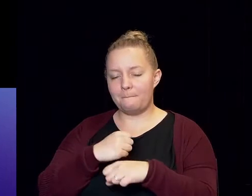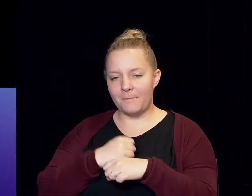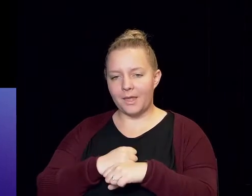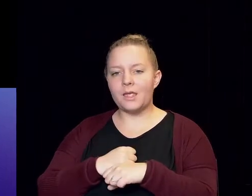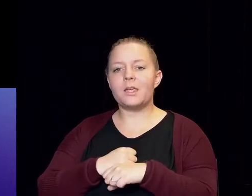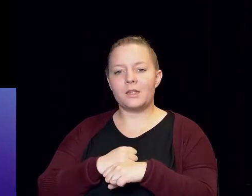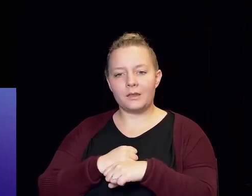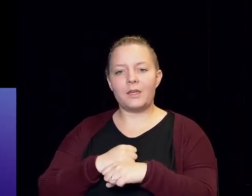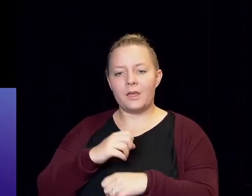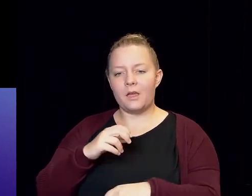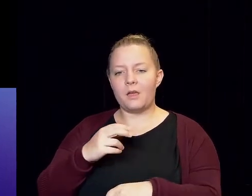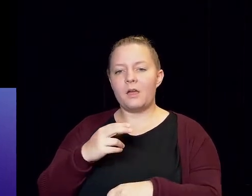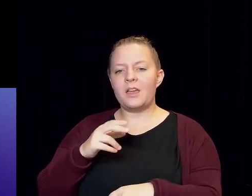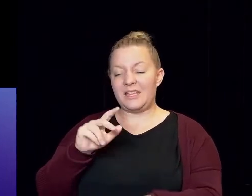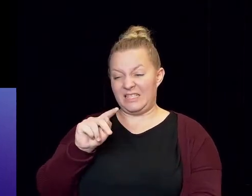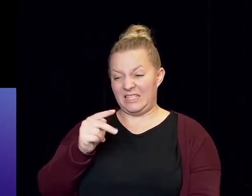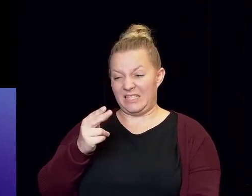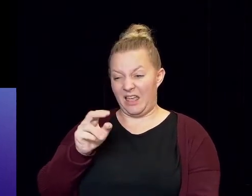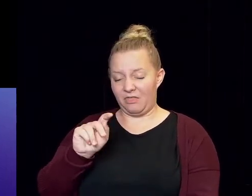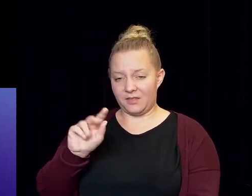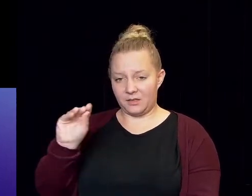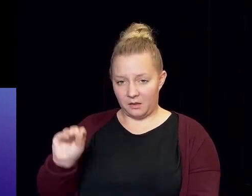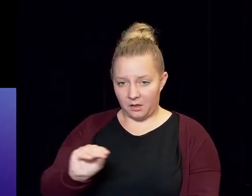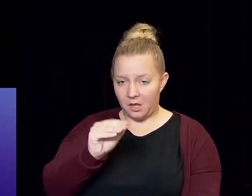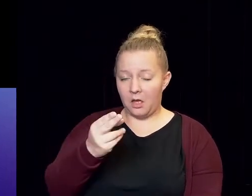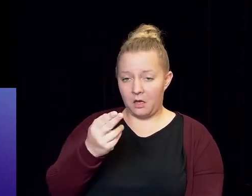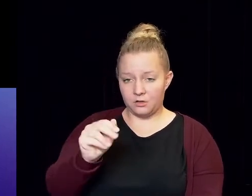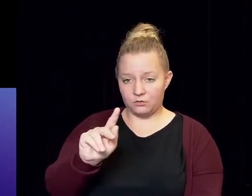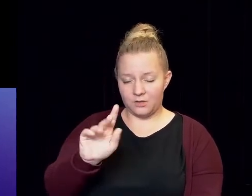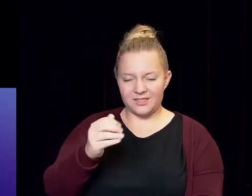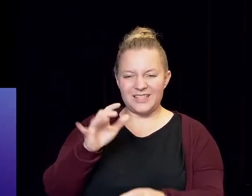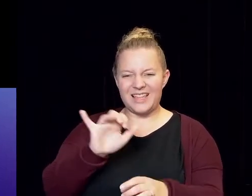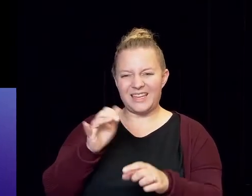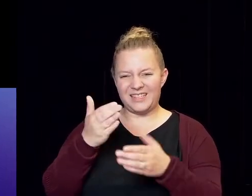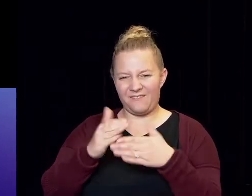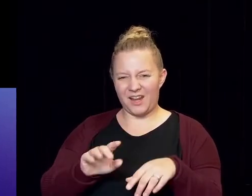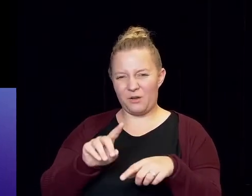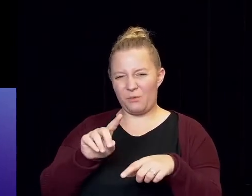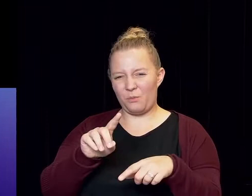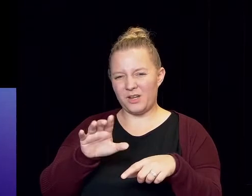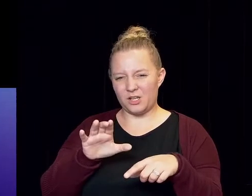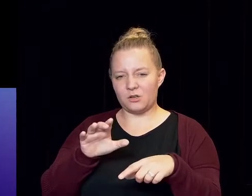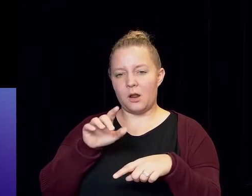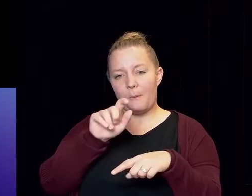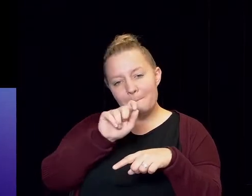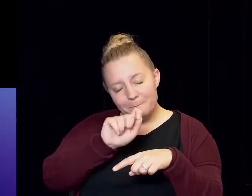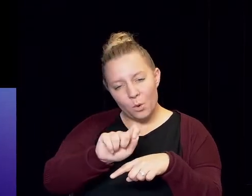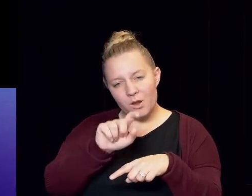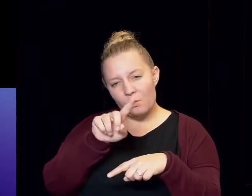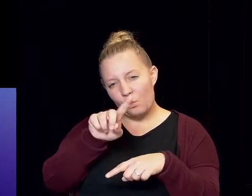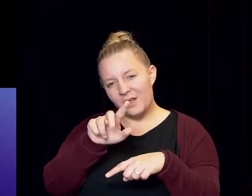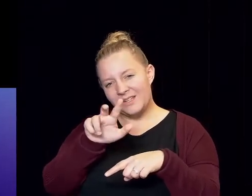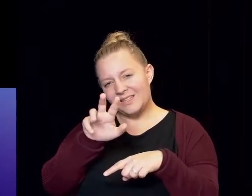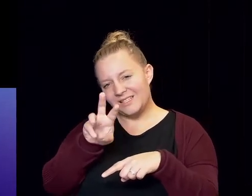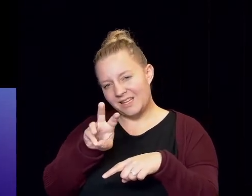this decimal and go tenths hundredths, that's like dividing by 100. And so, it would be .163